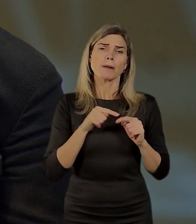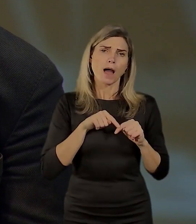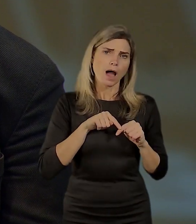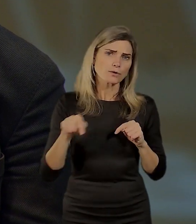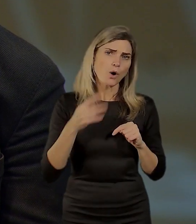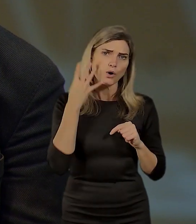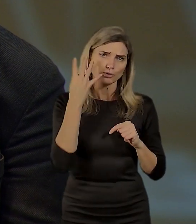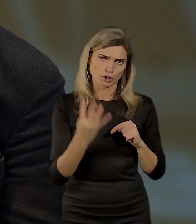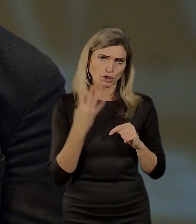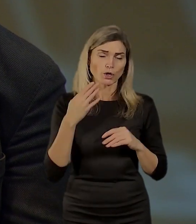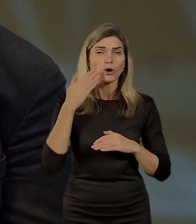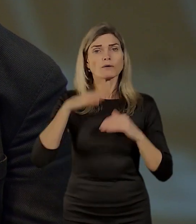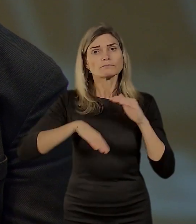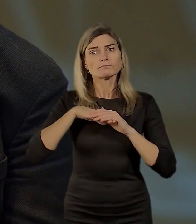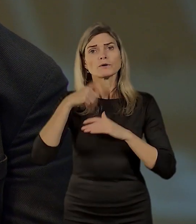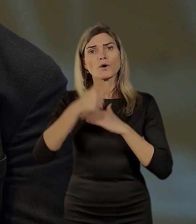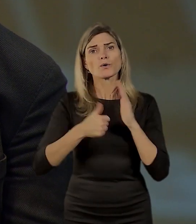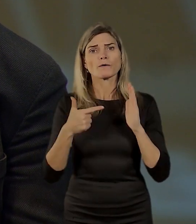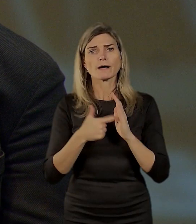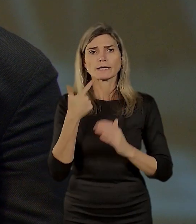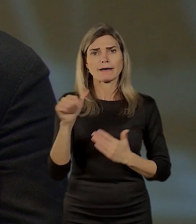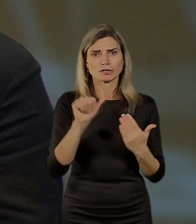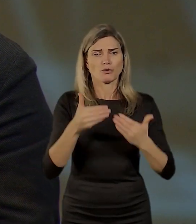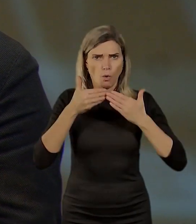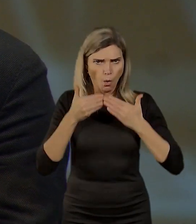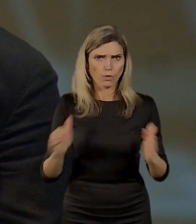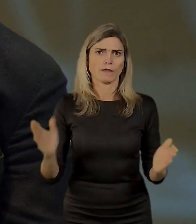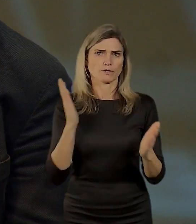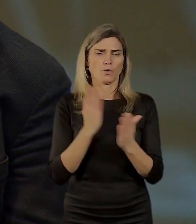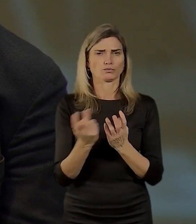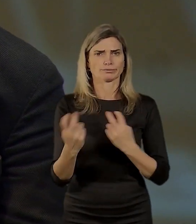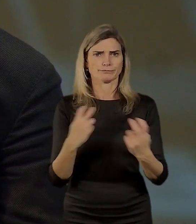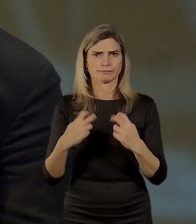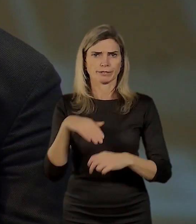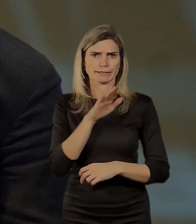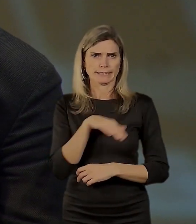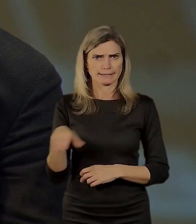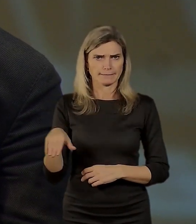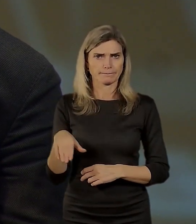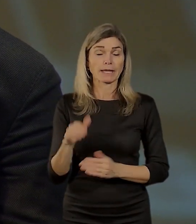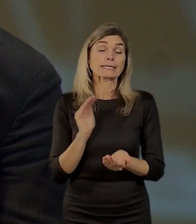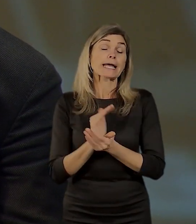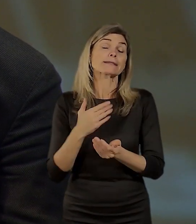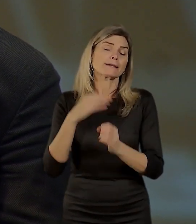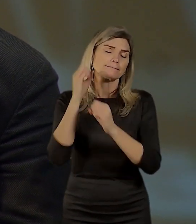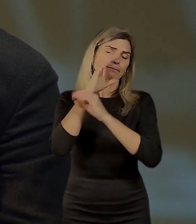but that is our idea. That is the first one. And at the same time, we will also expand capacities in old Modřany,